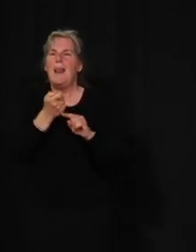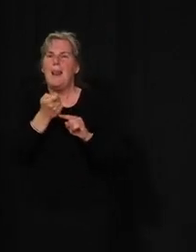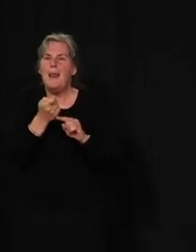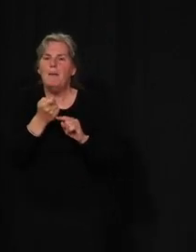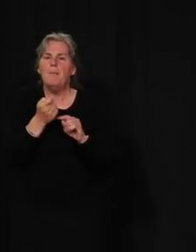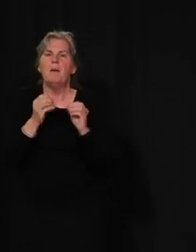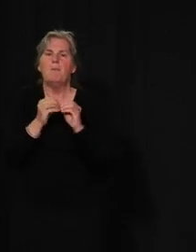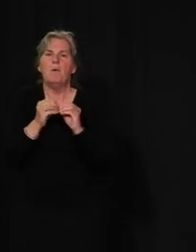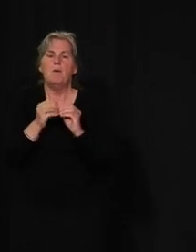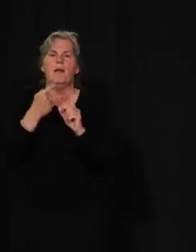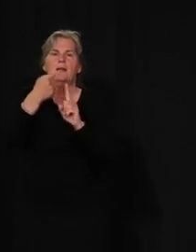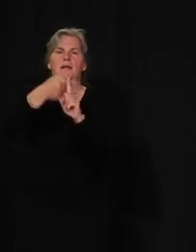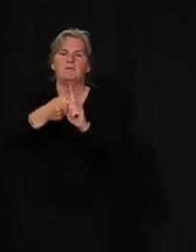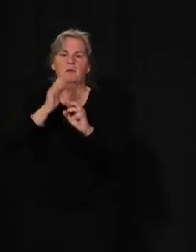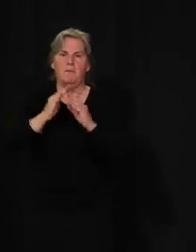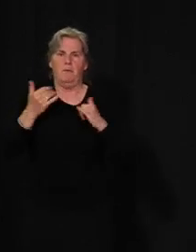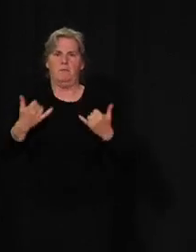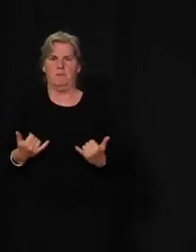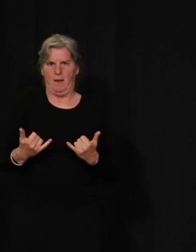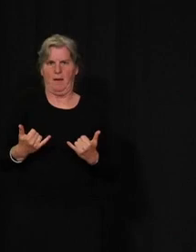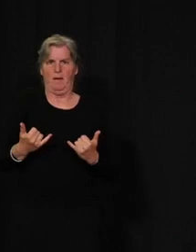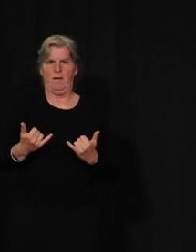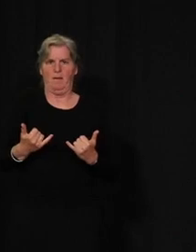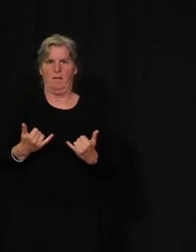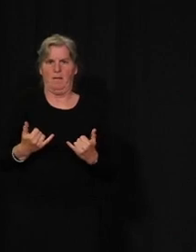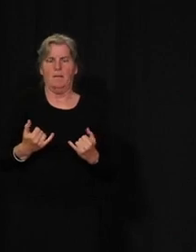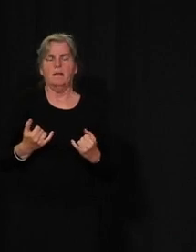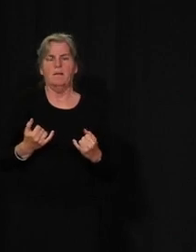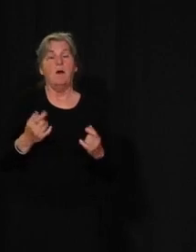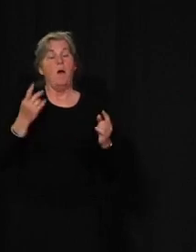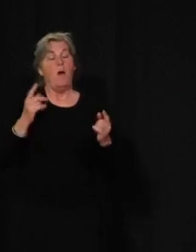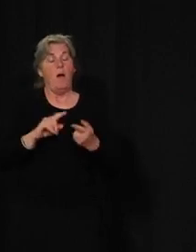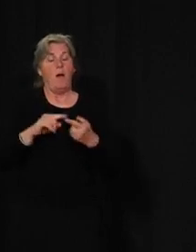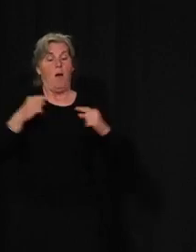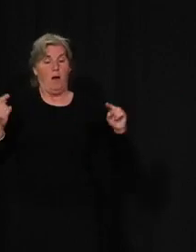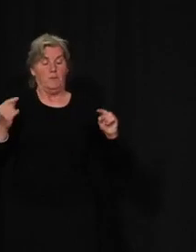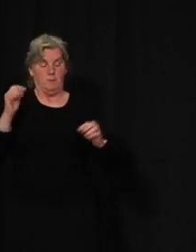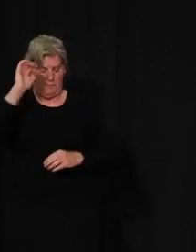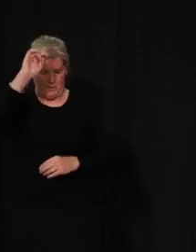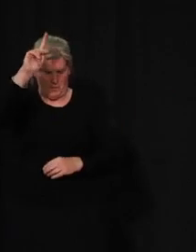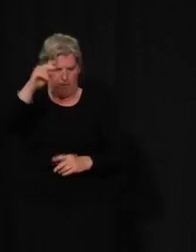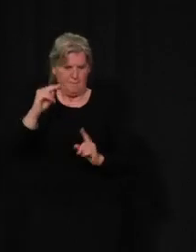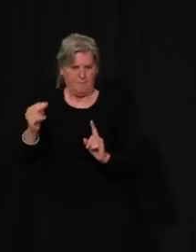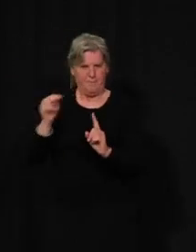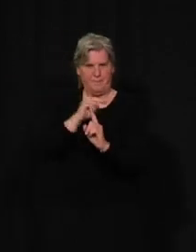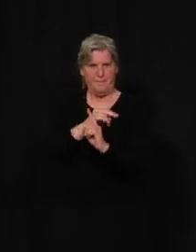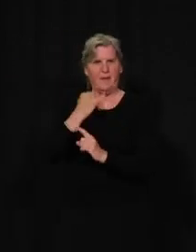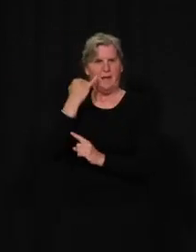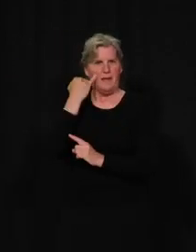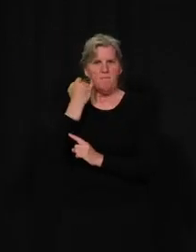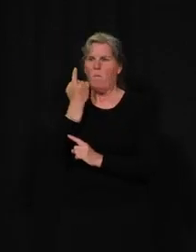month then it may be now. Let's look at the flipside. Keep in mind that even one aunt-